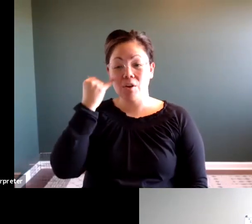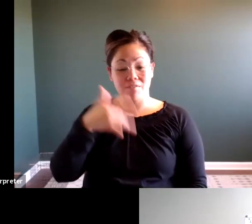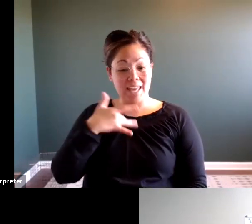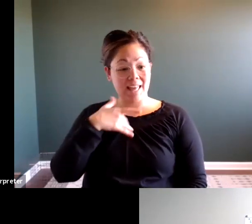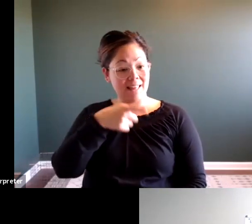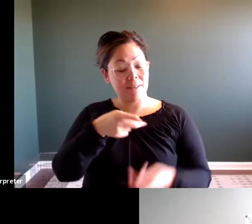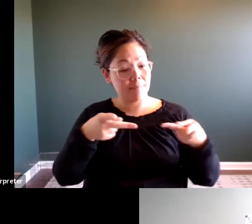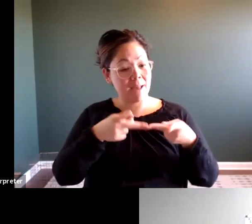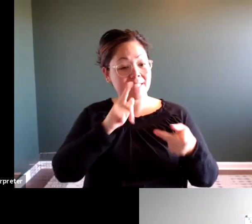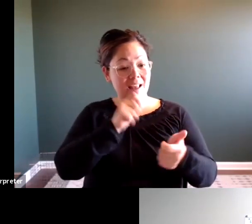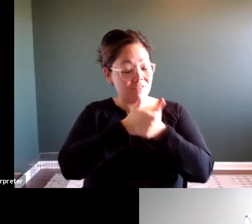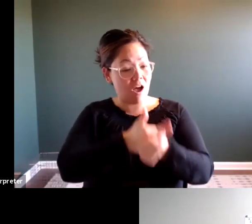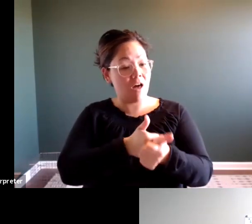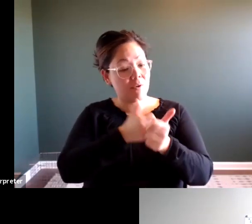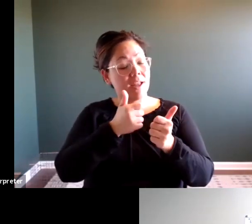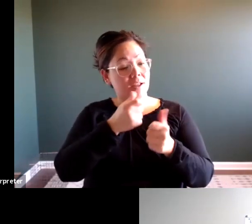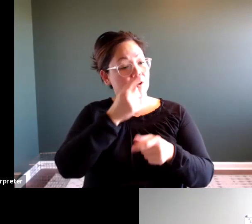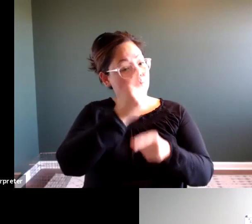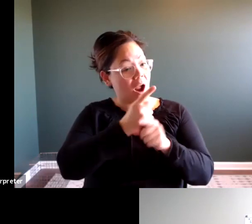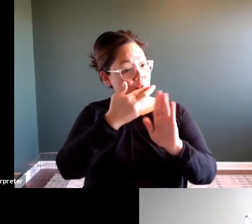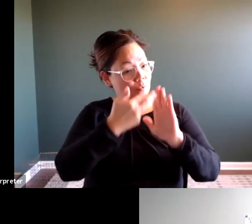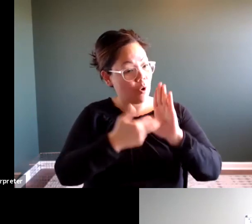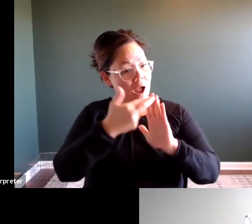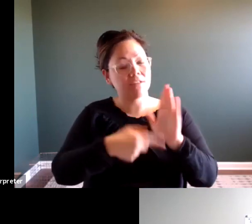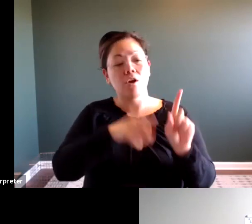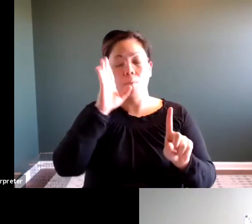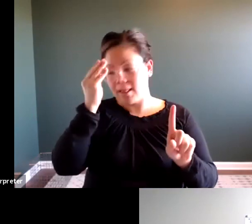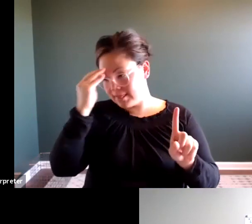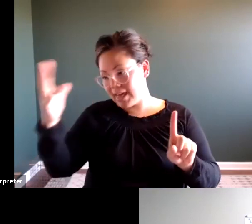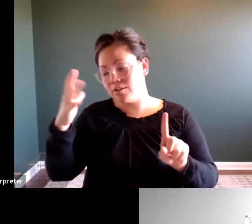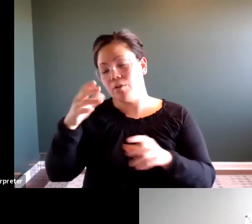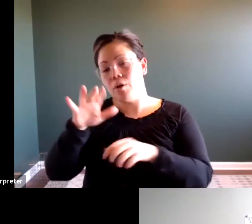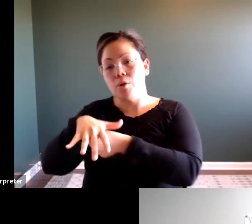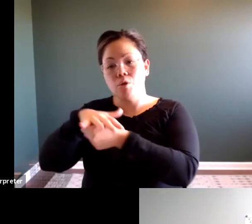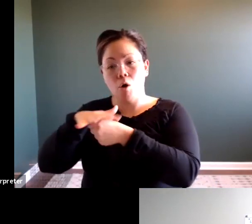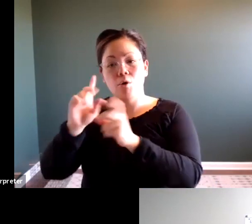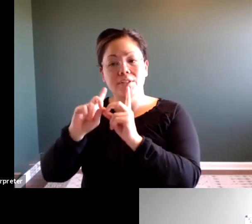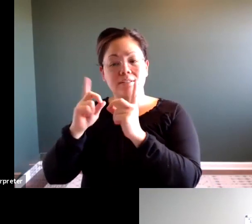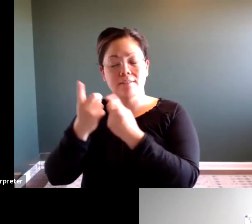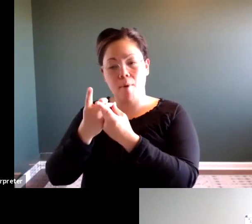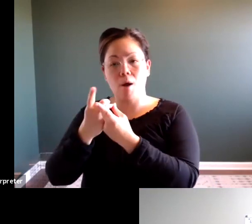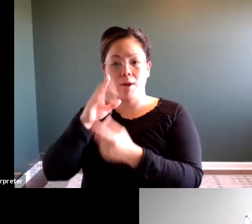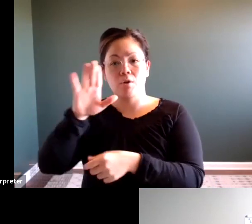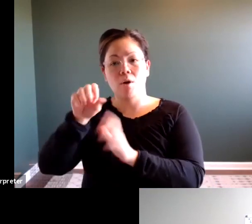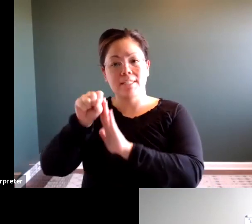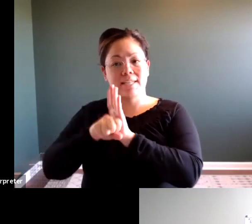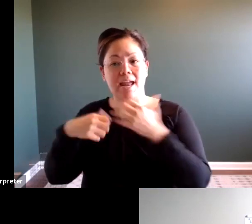I would let your local health department know and they'll know who the right person would be to contact, to reach out to that venue or that establishment.